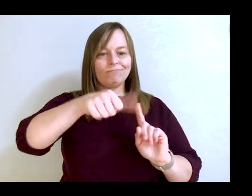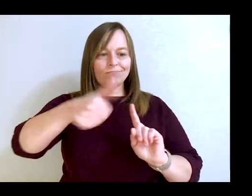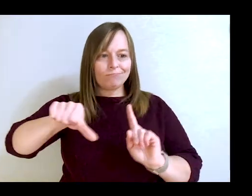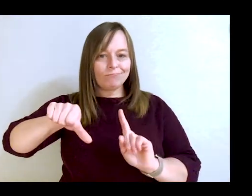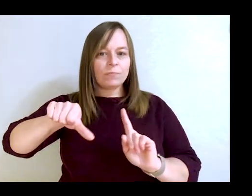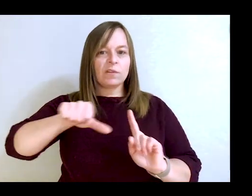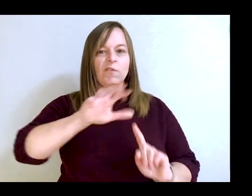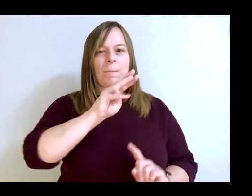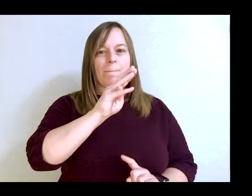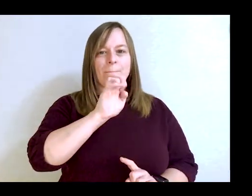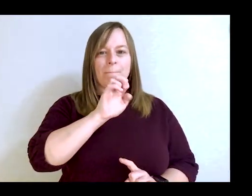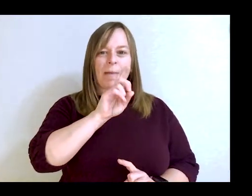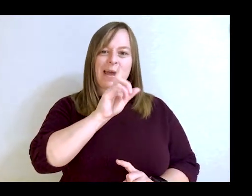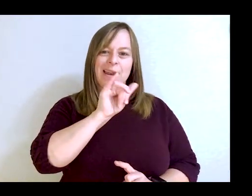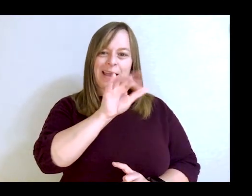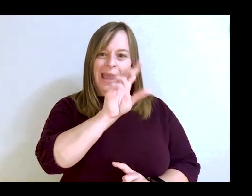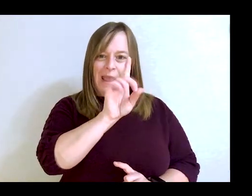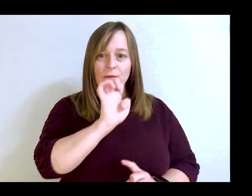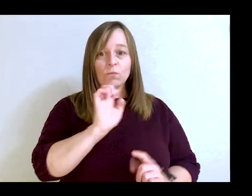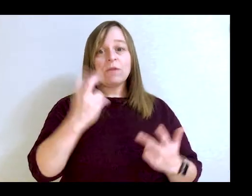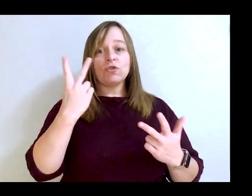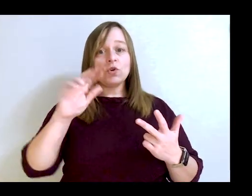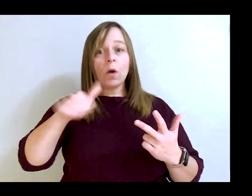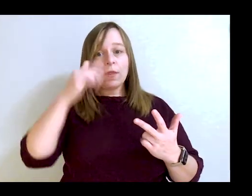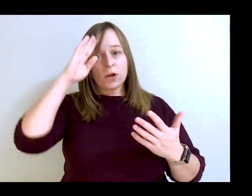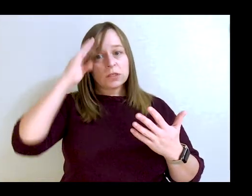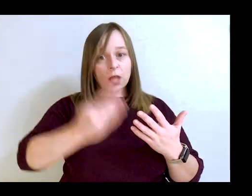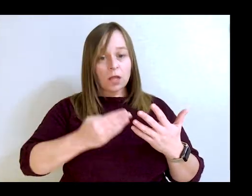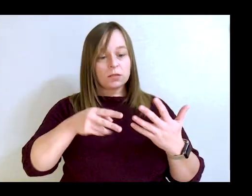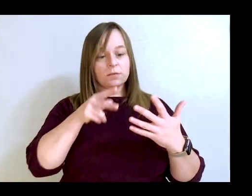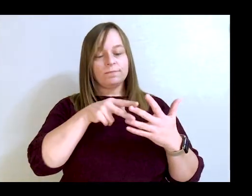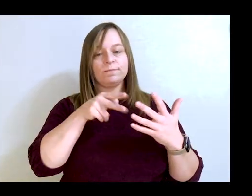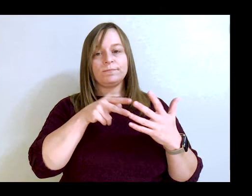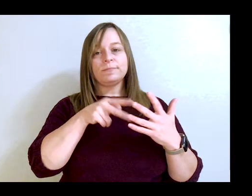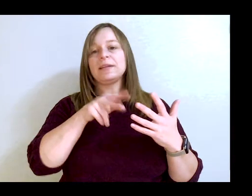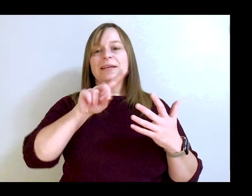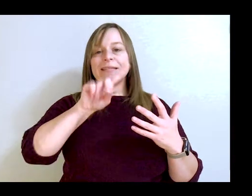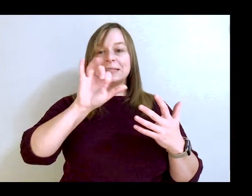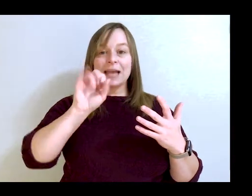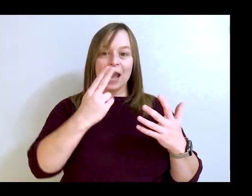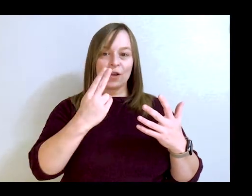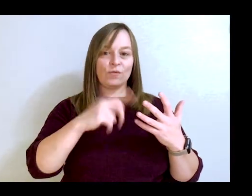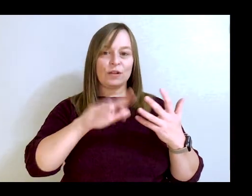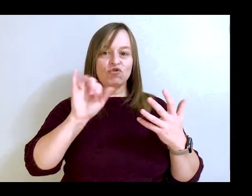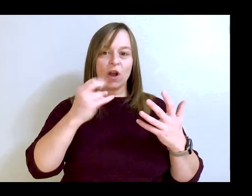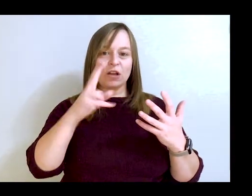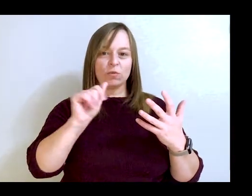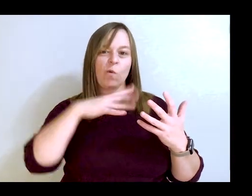our Medicaid. We have two other sons that're Zachary and Joshua who are older